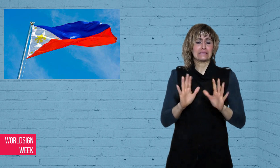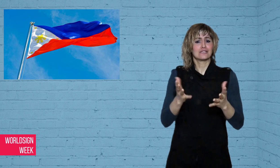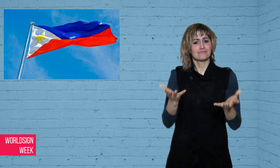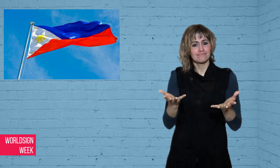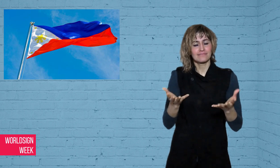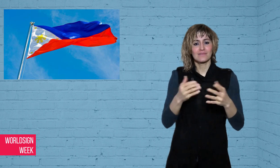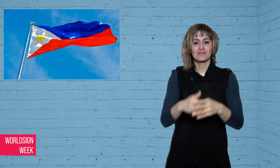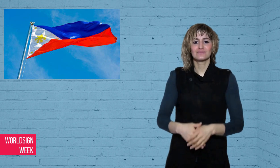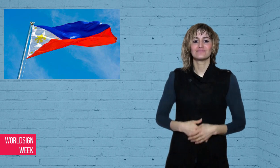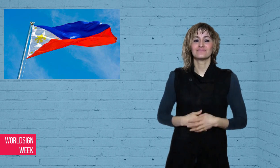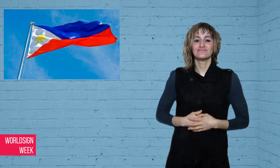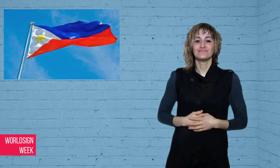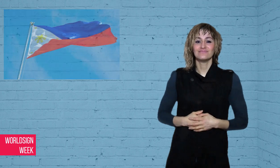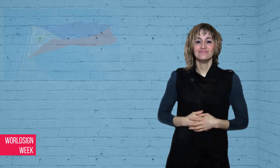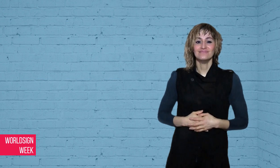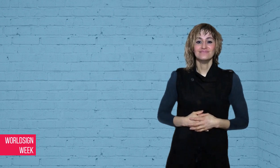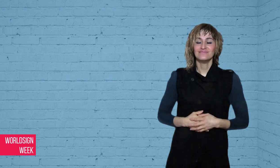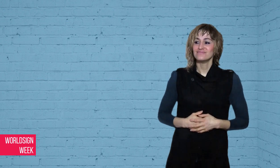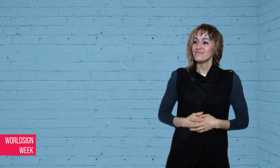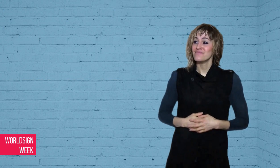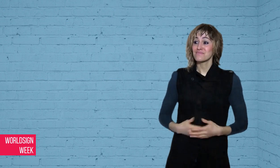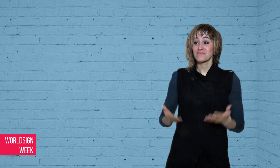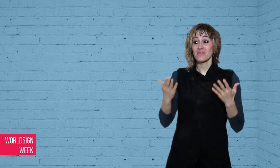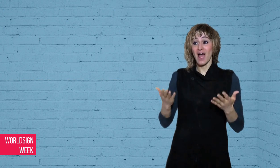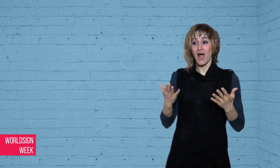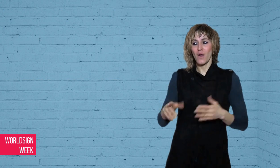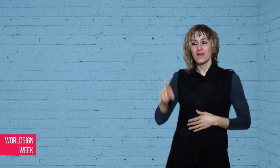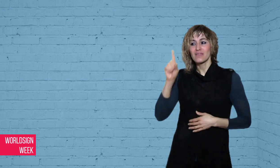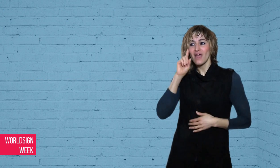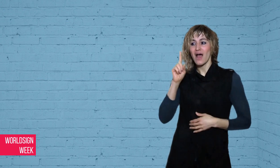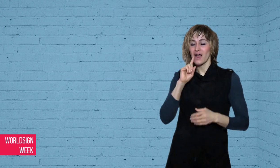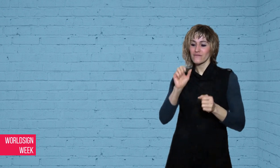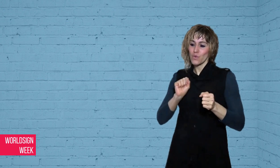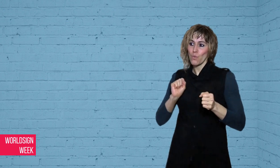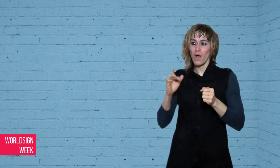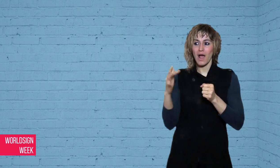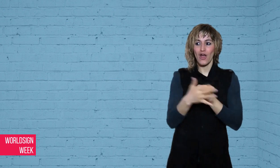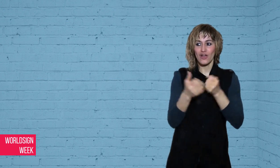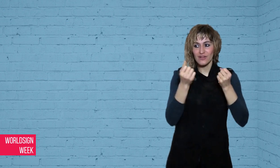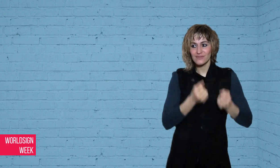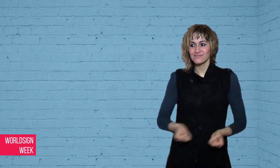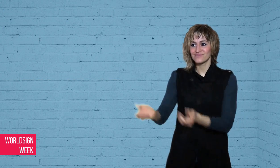growth at risk. It’s time for Deaf news - DeafWire!